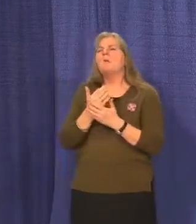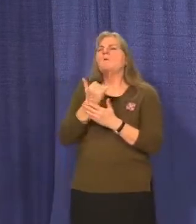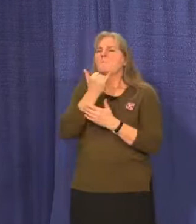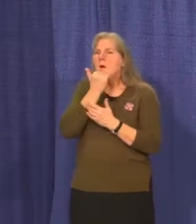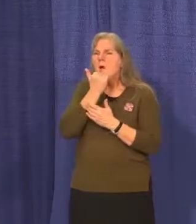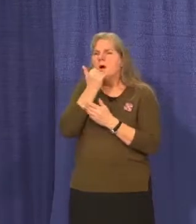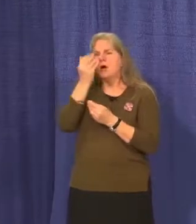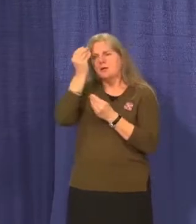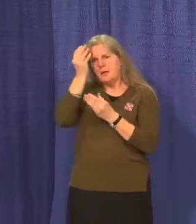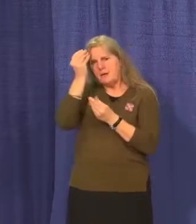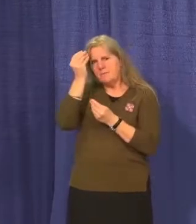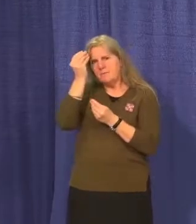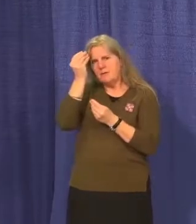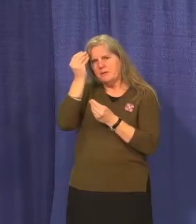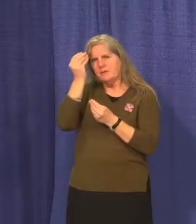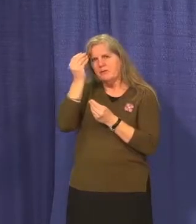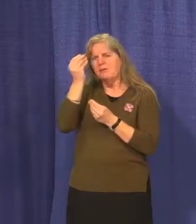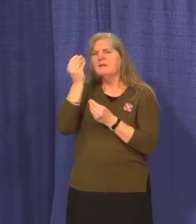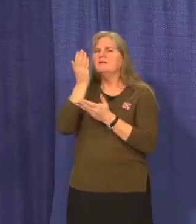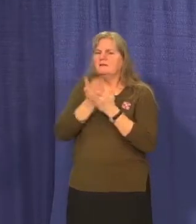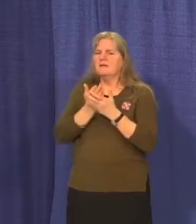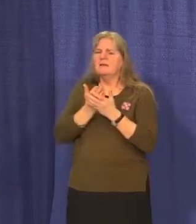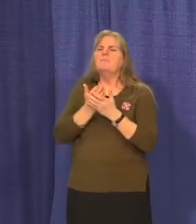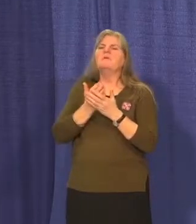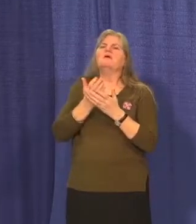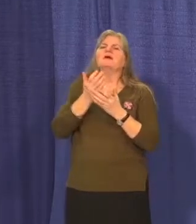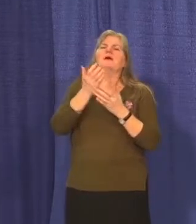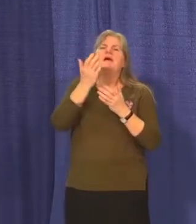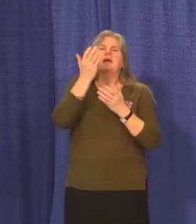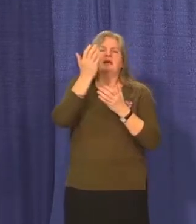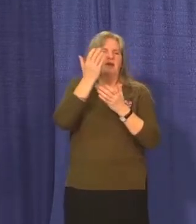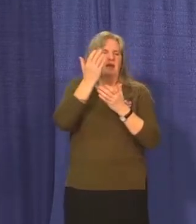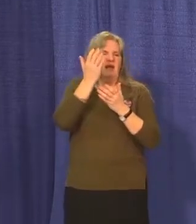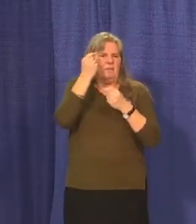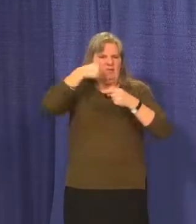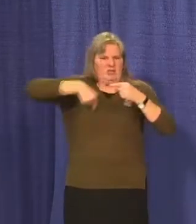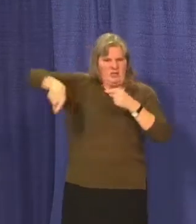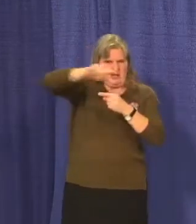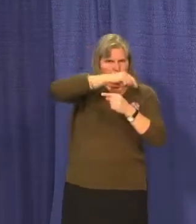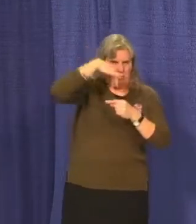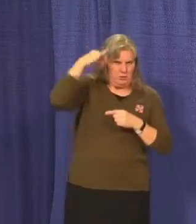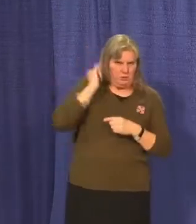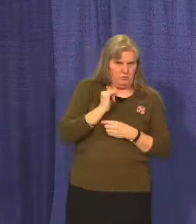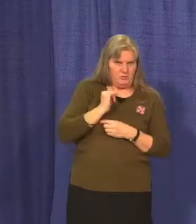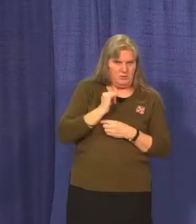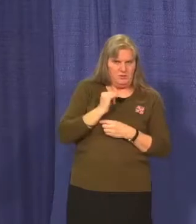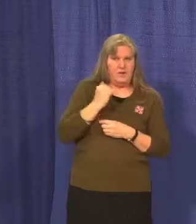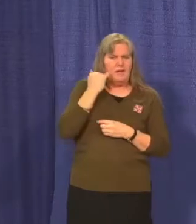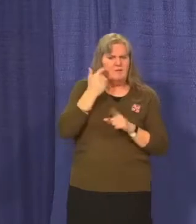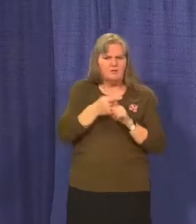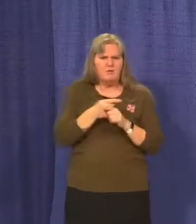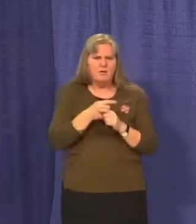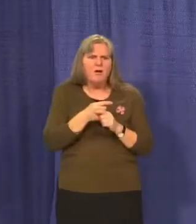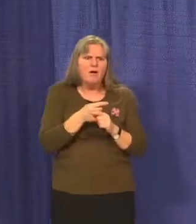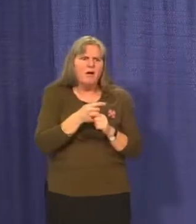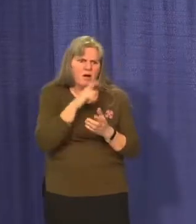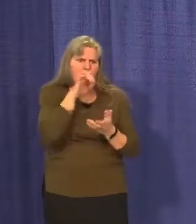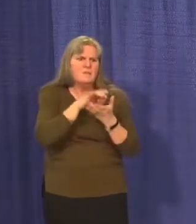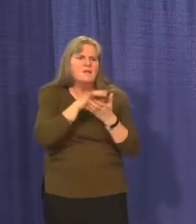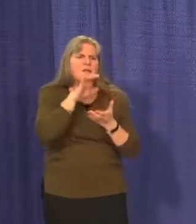there. Some of it is circulating locally. If misinformation gets the better of us, we will have a